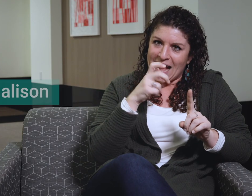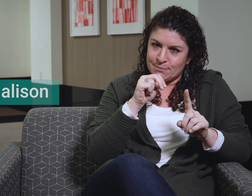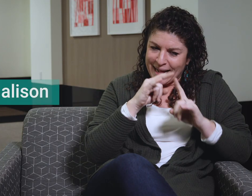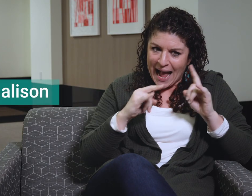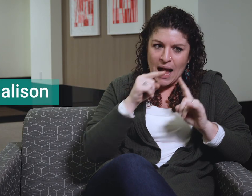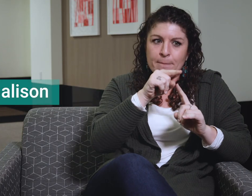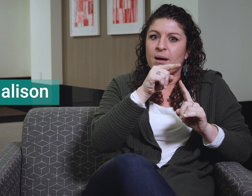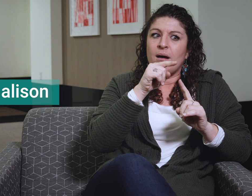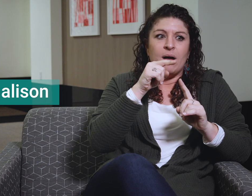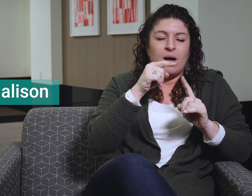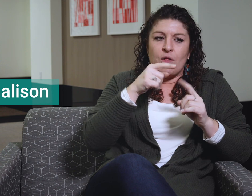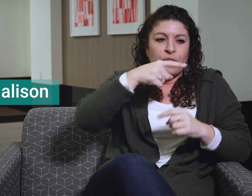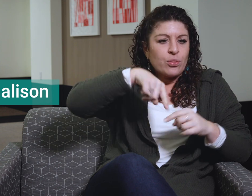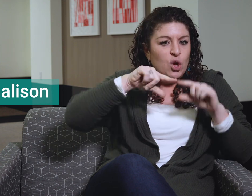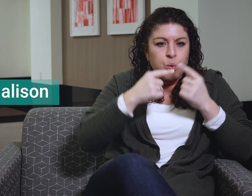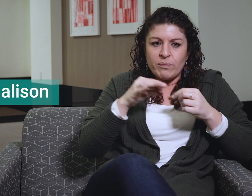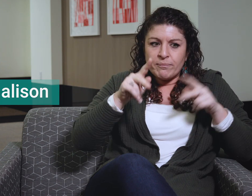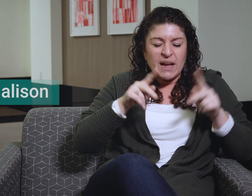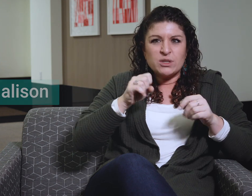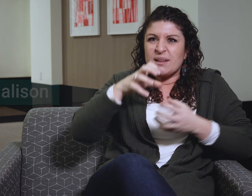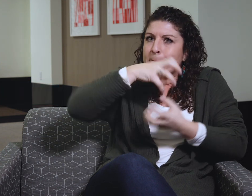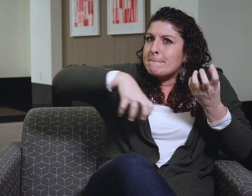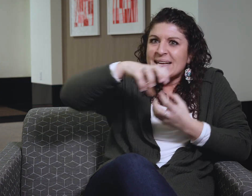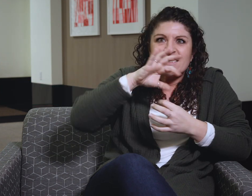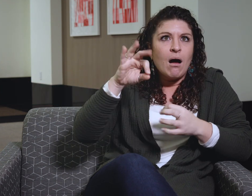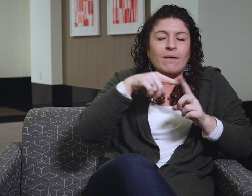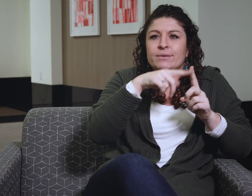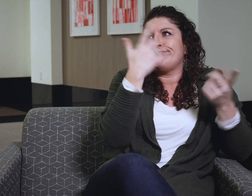While attending Aspen Camp, I was among a diverse group of campers,